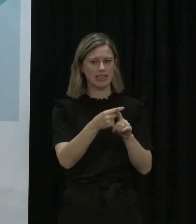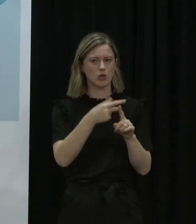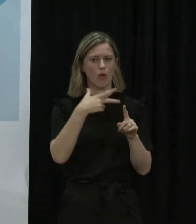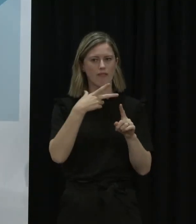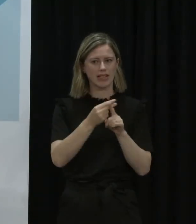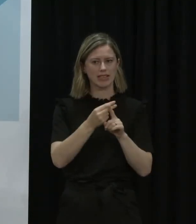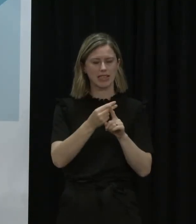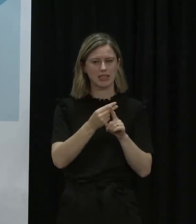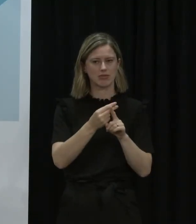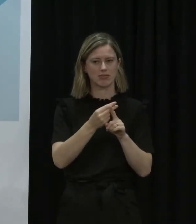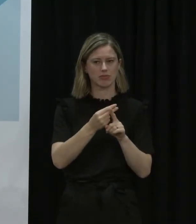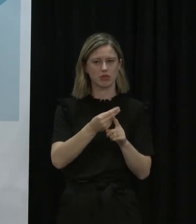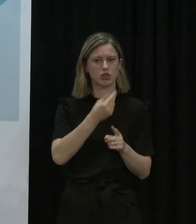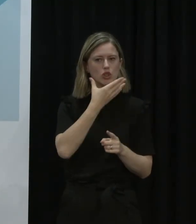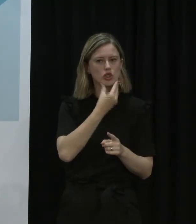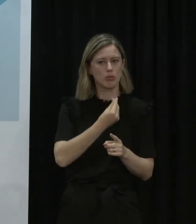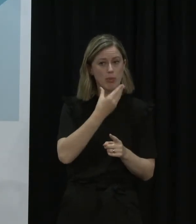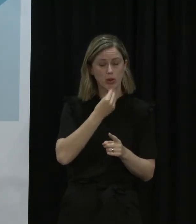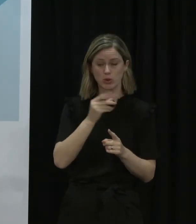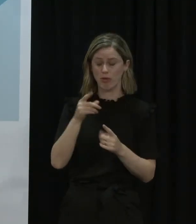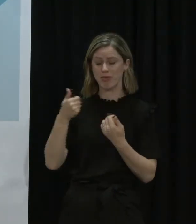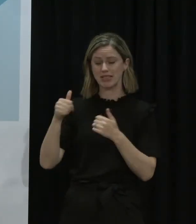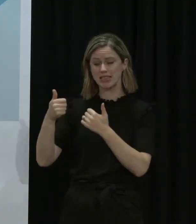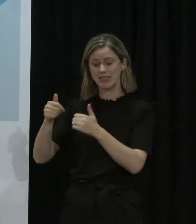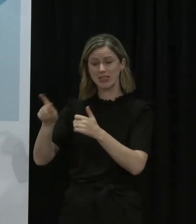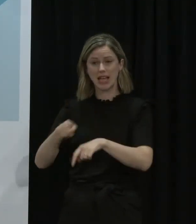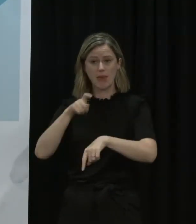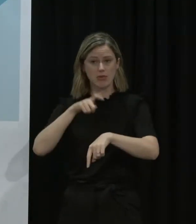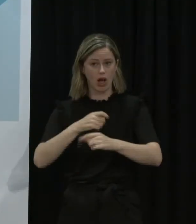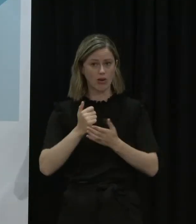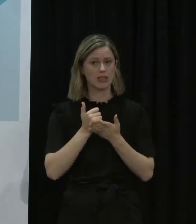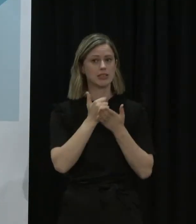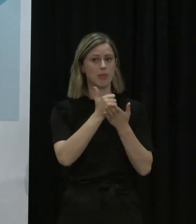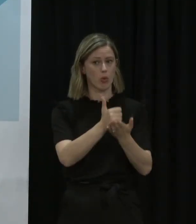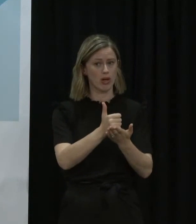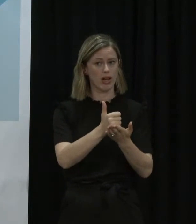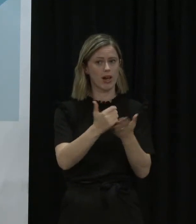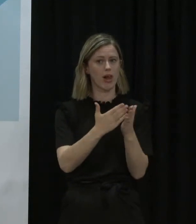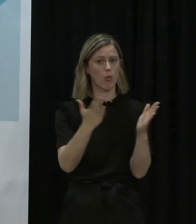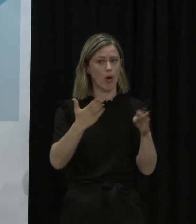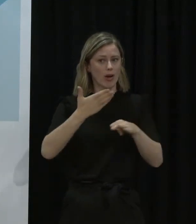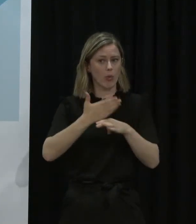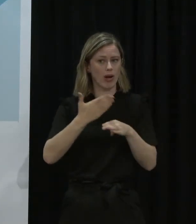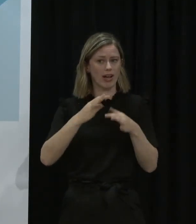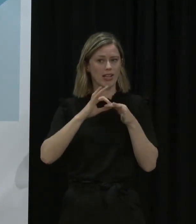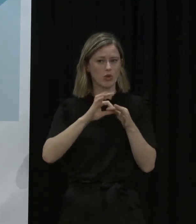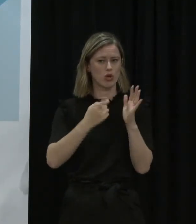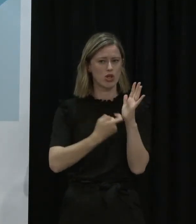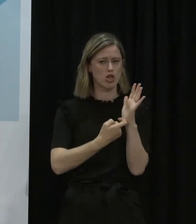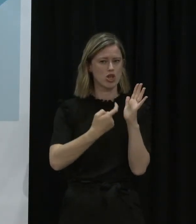remove tariffs and any restrictions that may exist on vaccines and vaccine